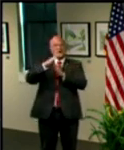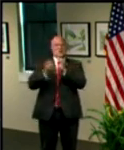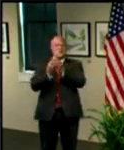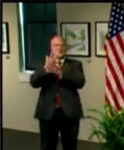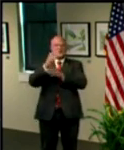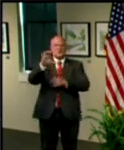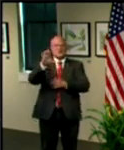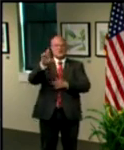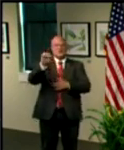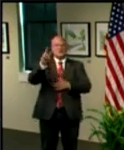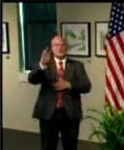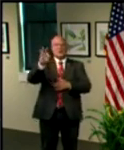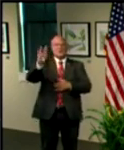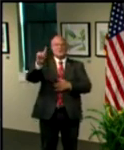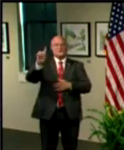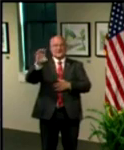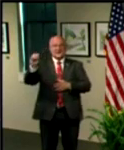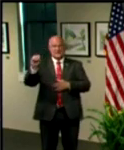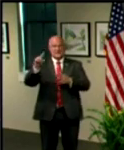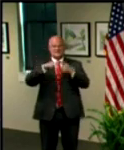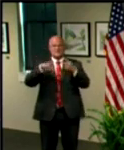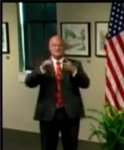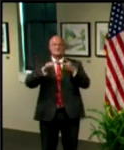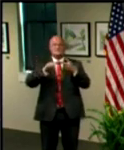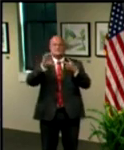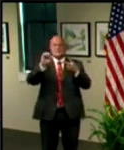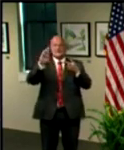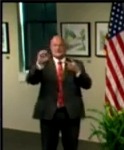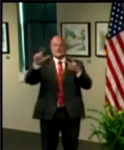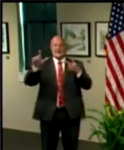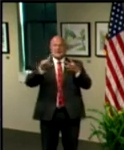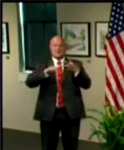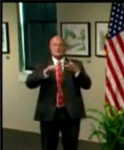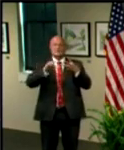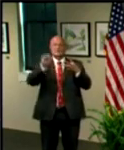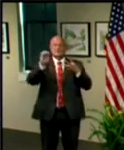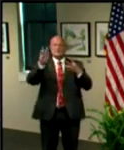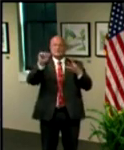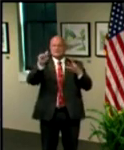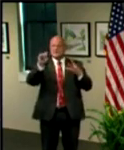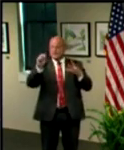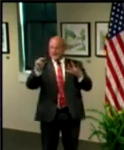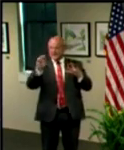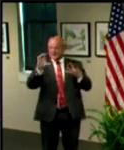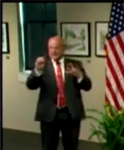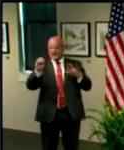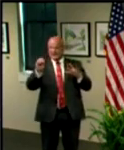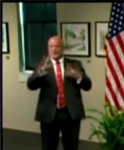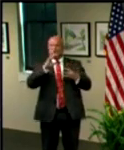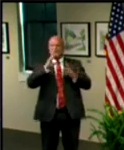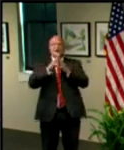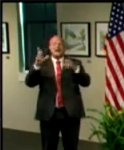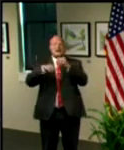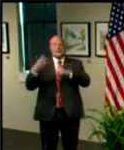THE SAME THING BE COVERED BEFORE YOU CAN SEE HERE THE TOP GROWTH IS CRAWFORD COUNTY, THE